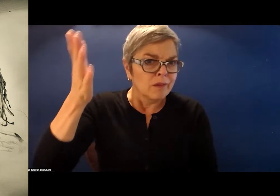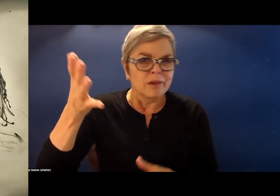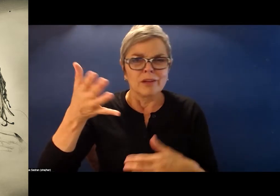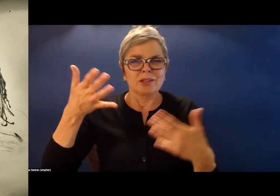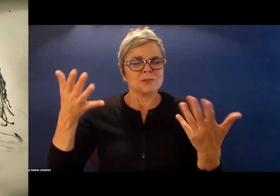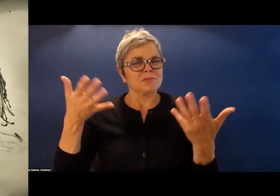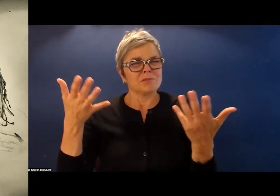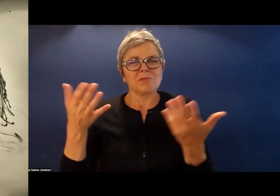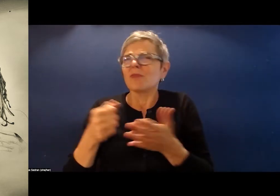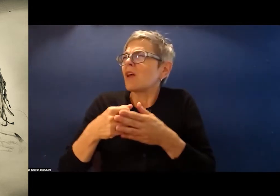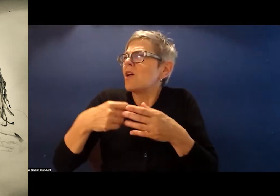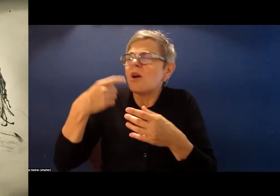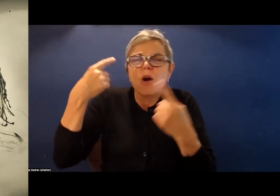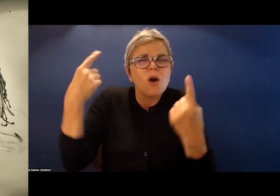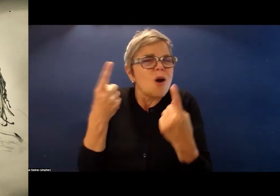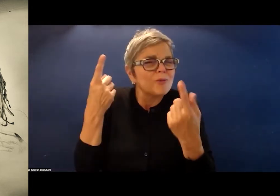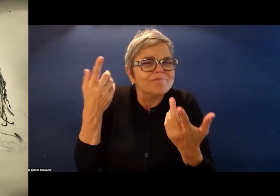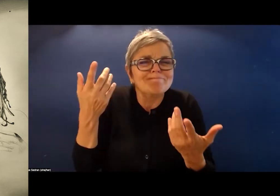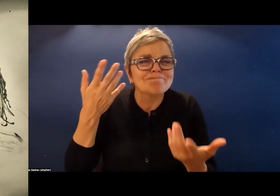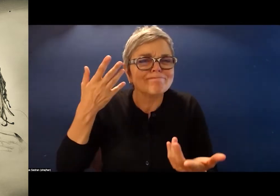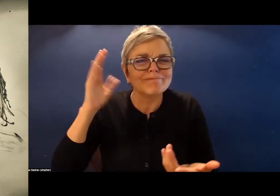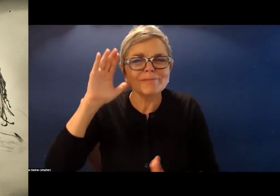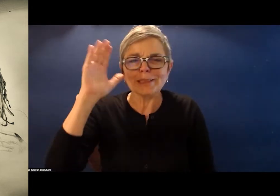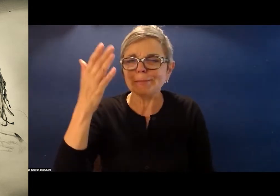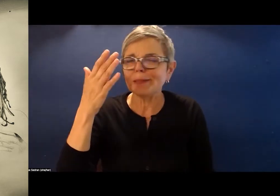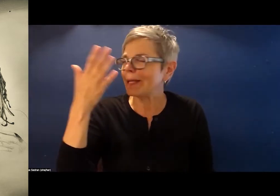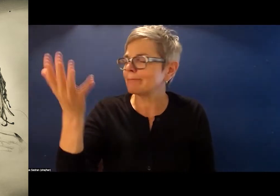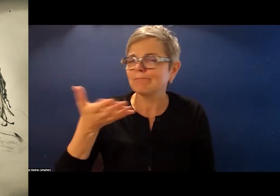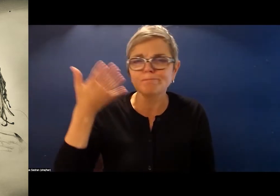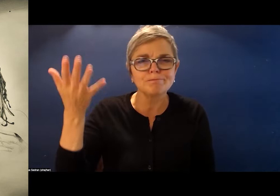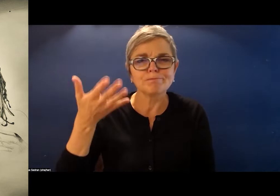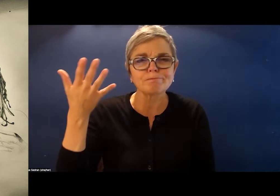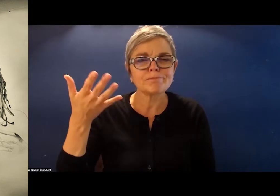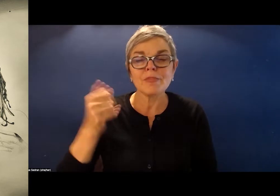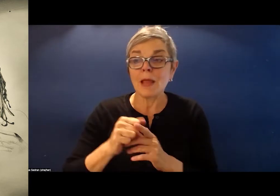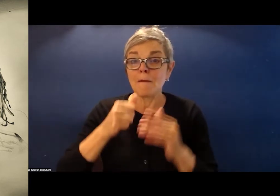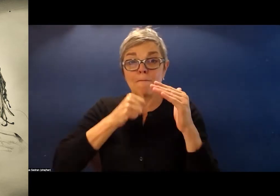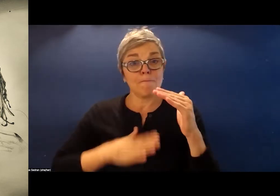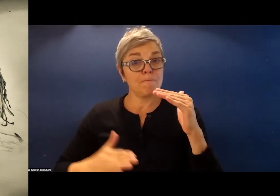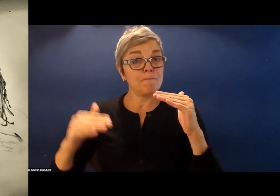It was presented as though it was this kind of thing that was happening elsewhere.